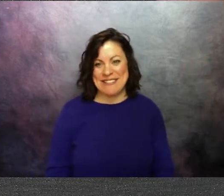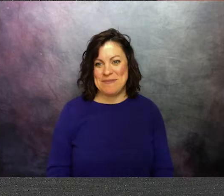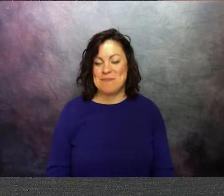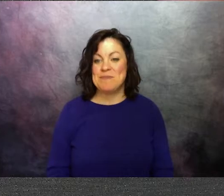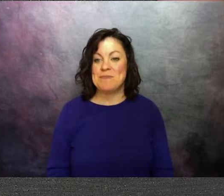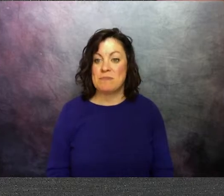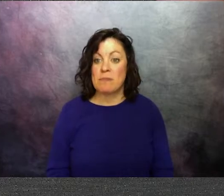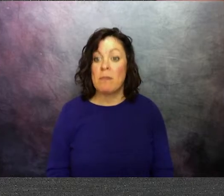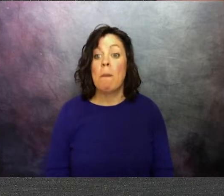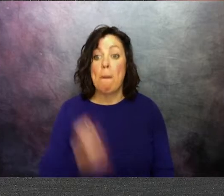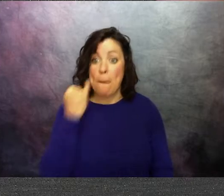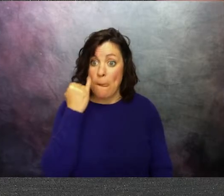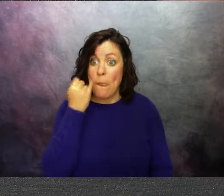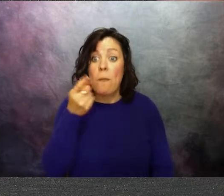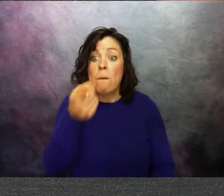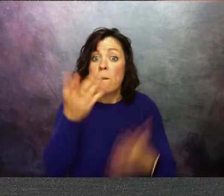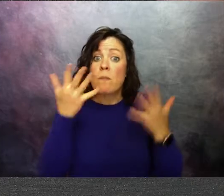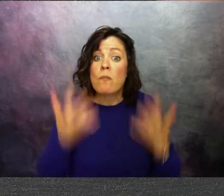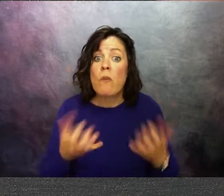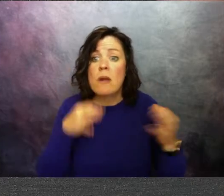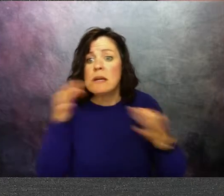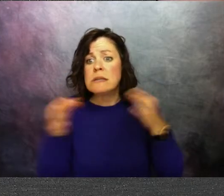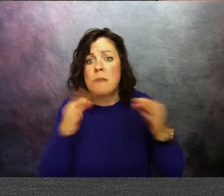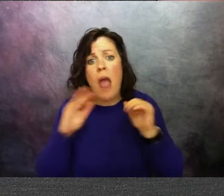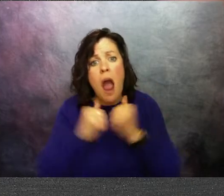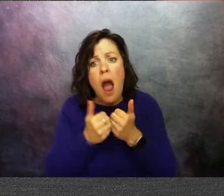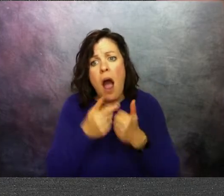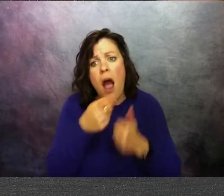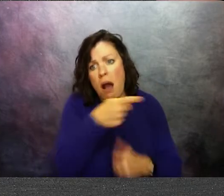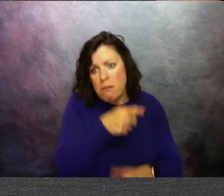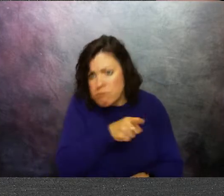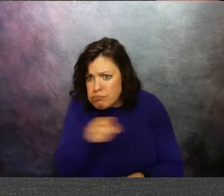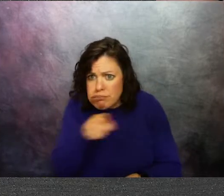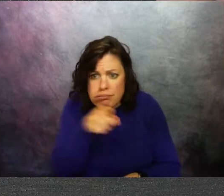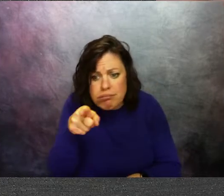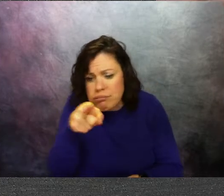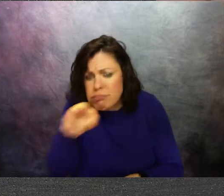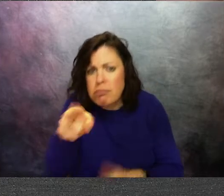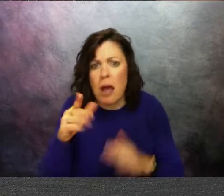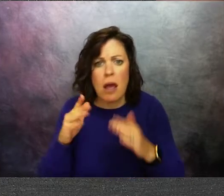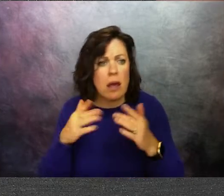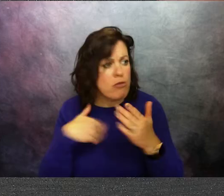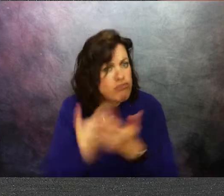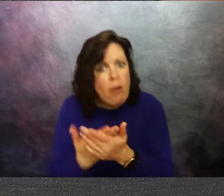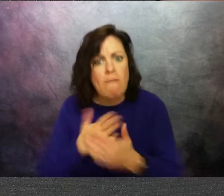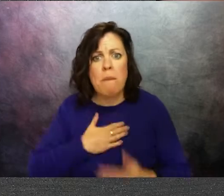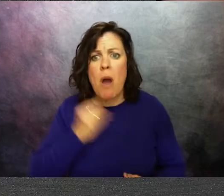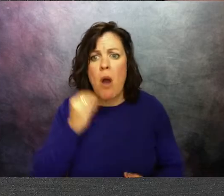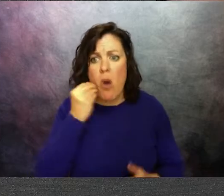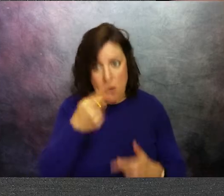And if she wanted to give directions to someone, they could use the map to find their way to her house.